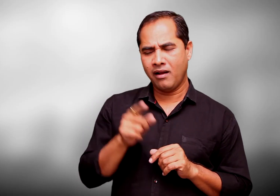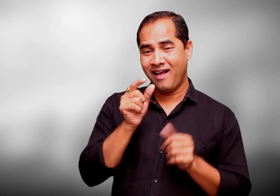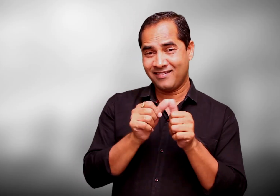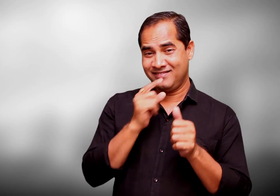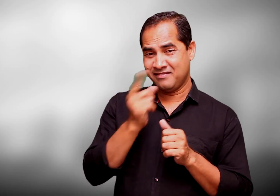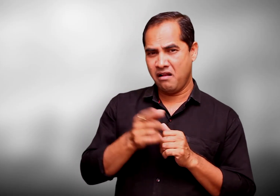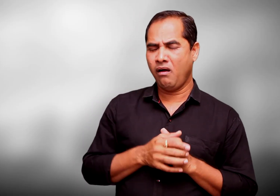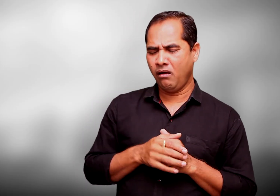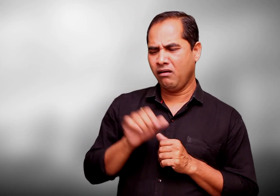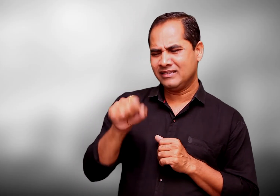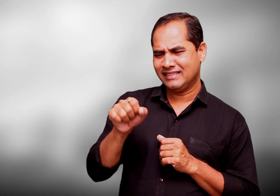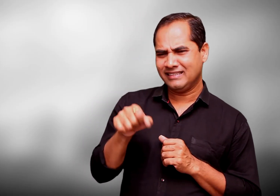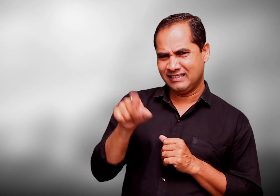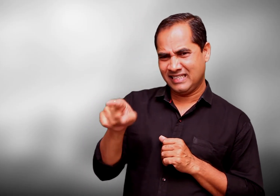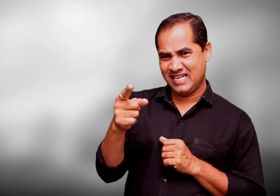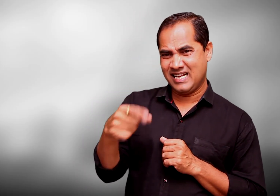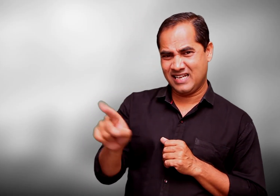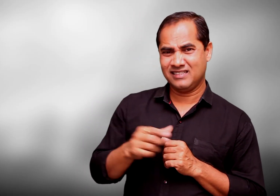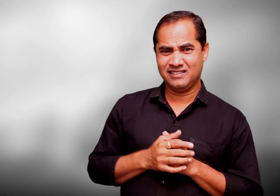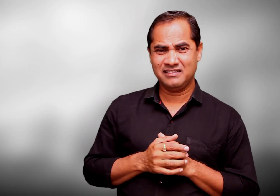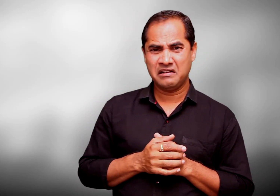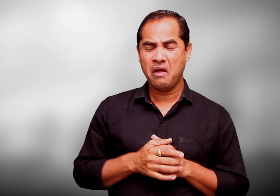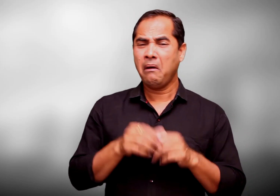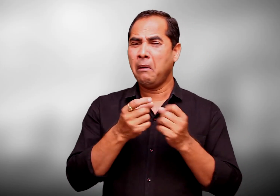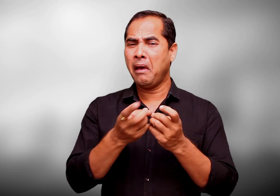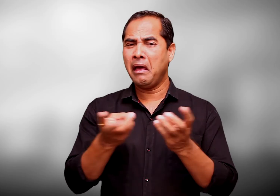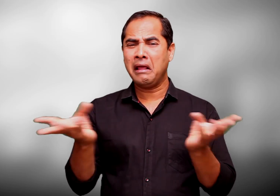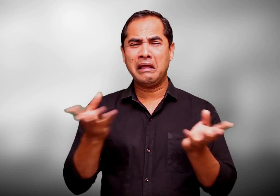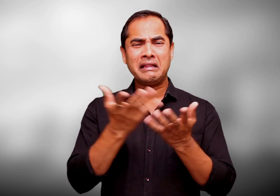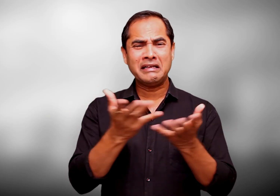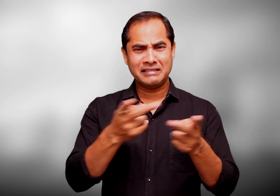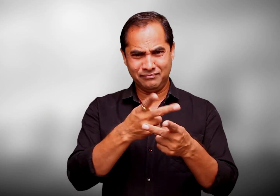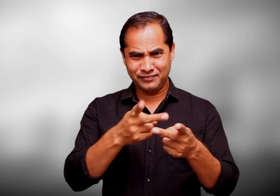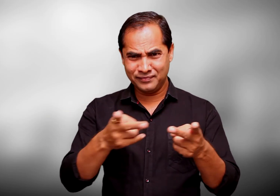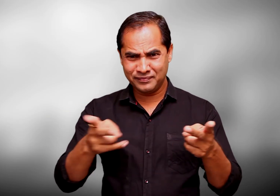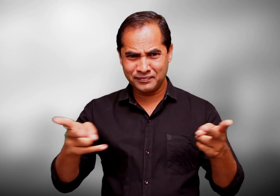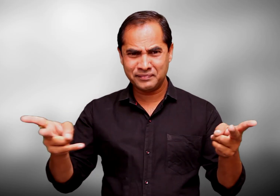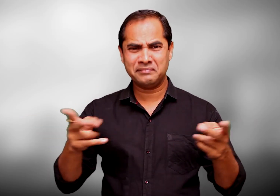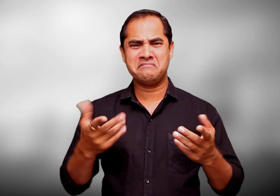'Yes, you're right' - her mother said, 'so many things in our midst and in the world